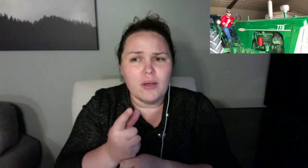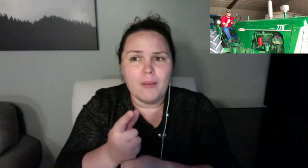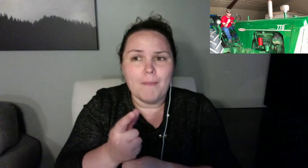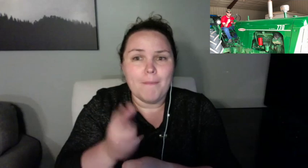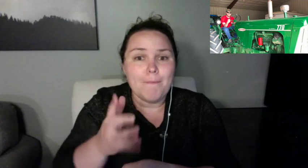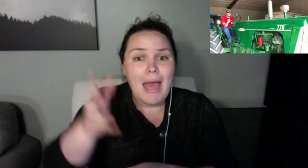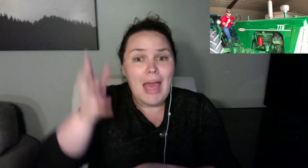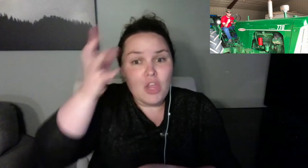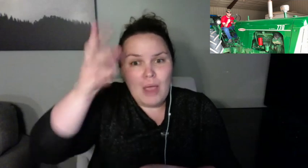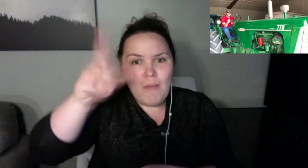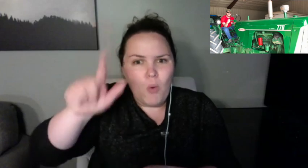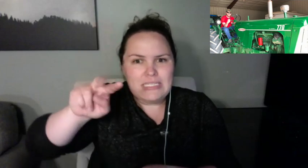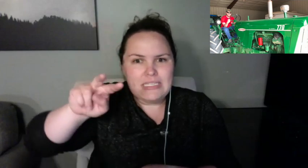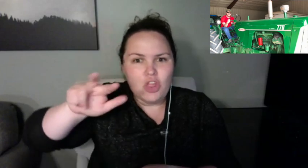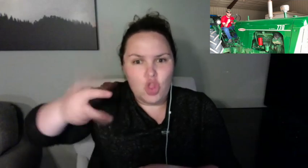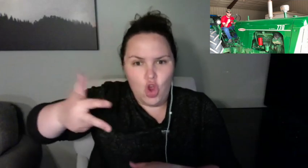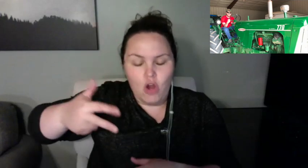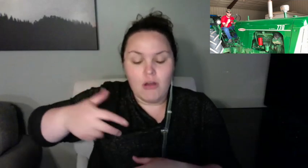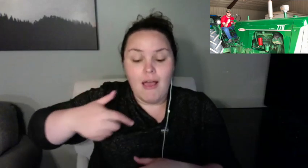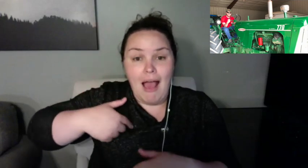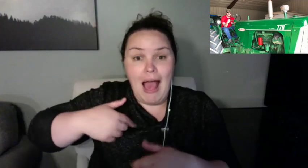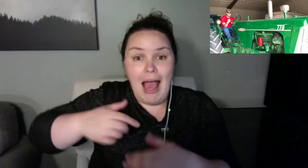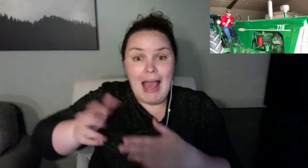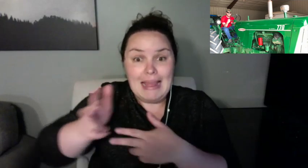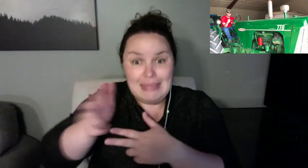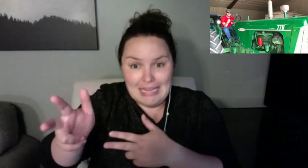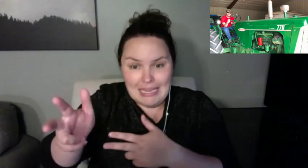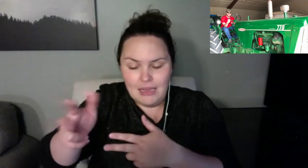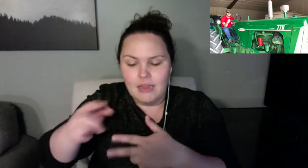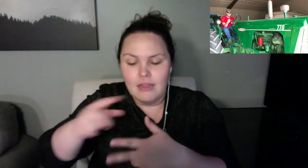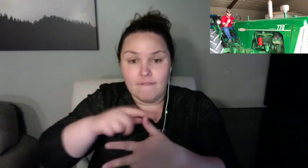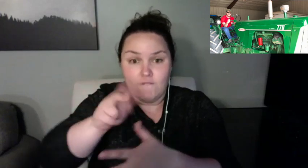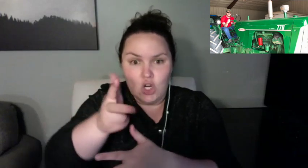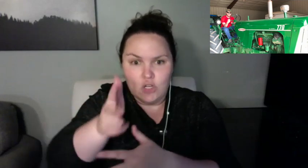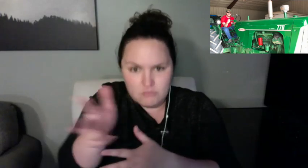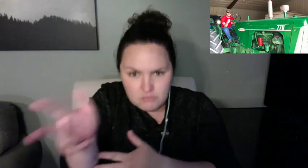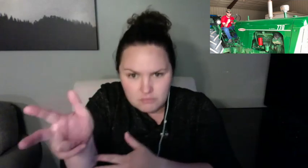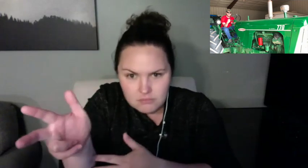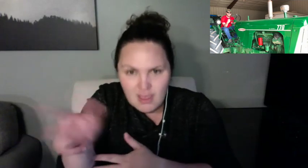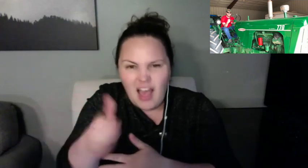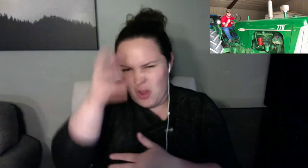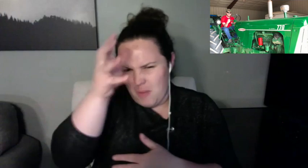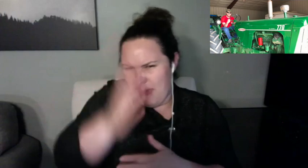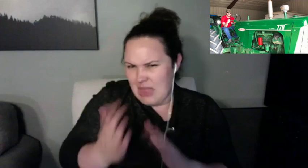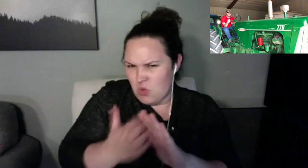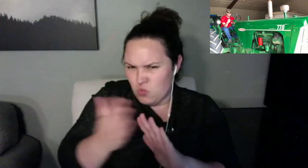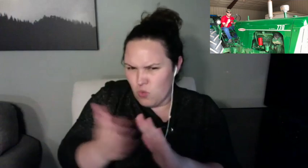It was always me leading, there was another gentleman who helped me plan the ride every